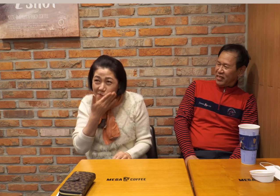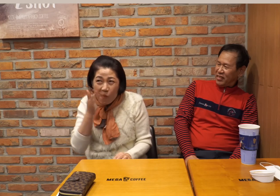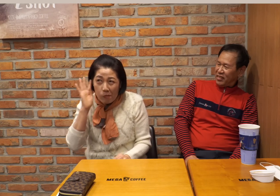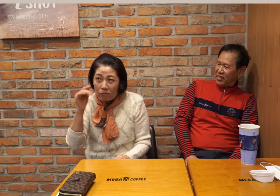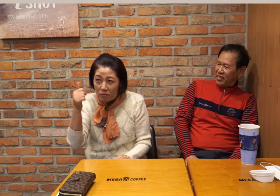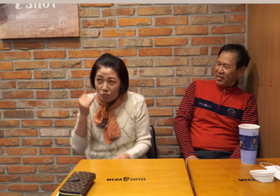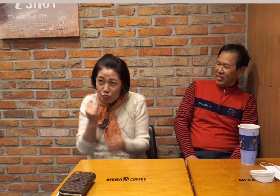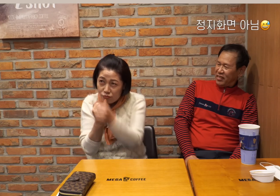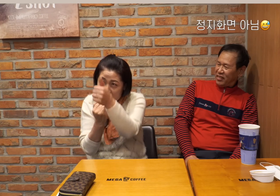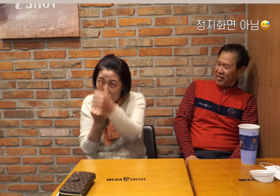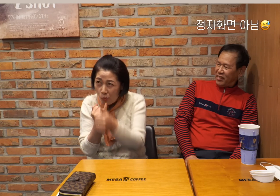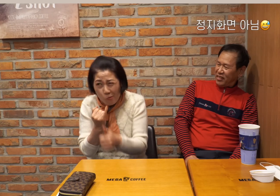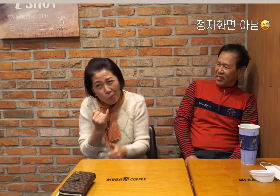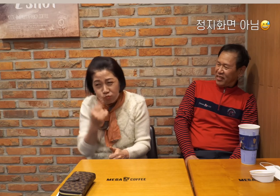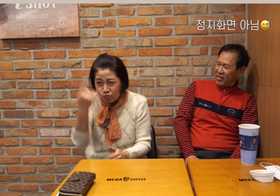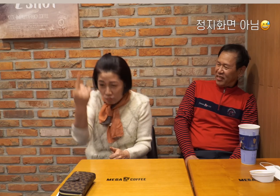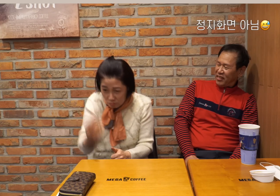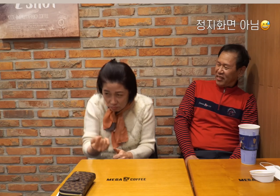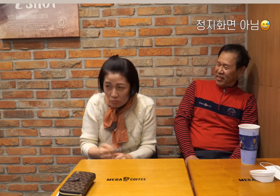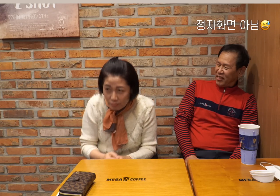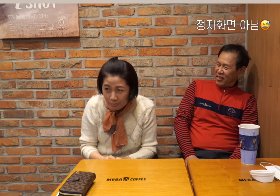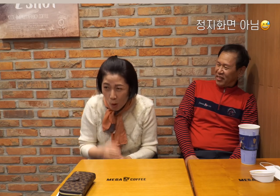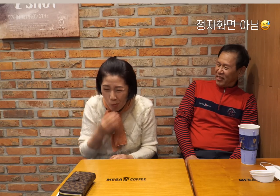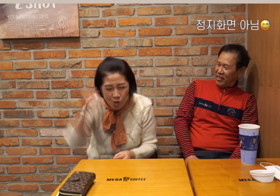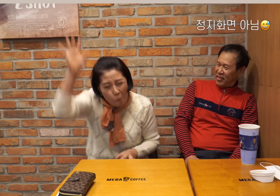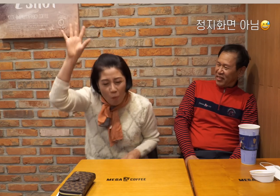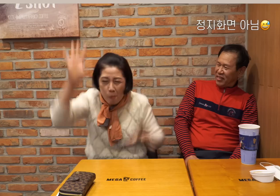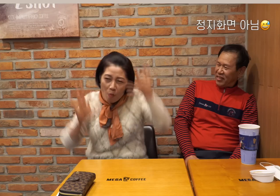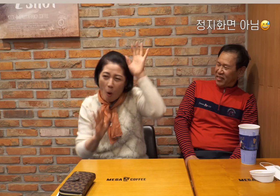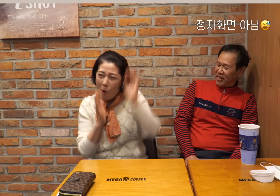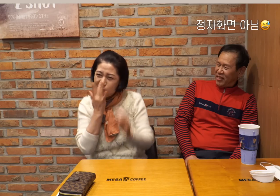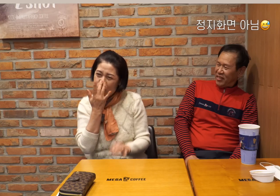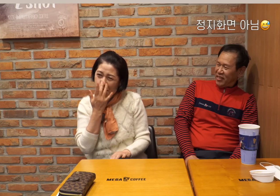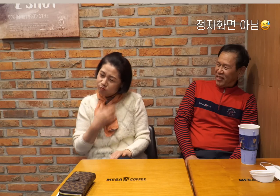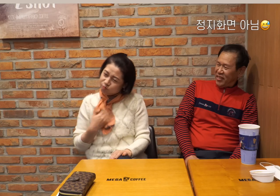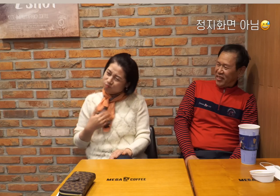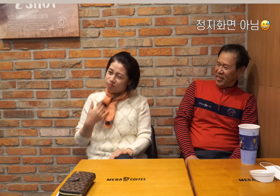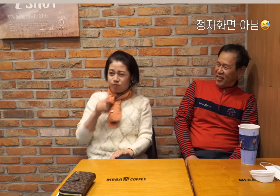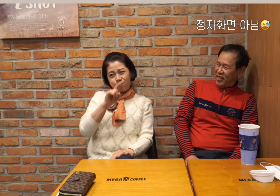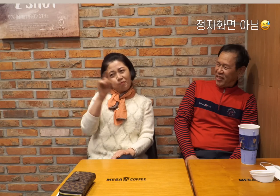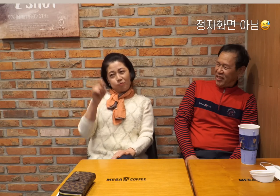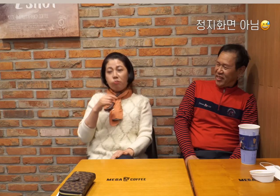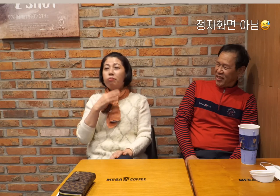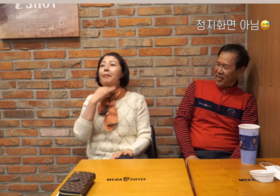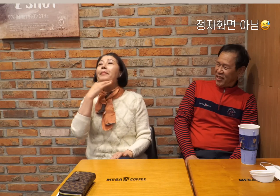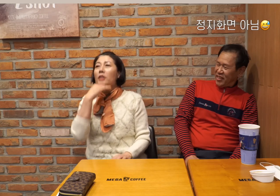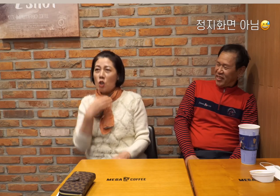and he said that even Dosu was deaf. The person who introduced me and I couldn't communicate with each other, so we talked through body language.